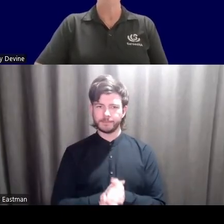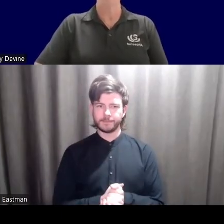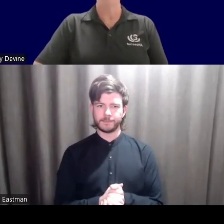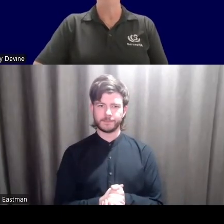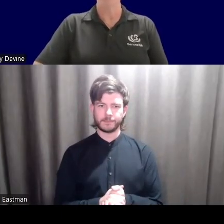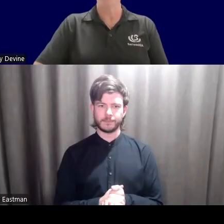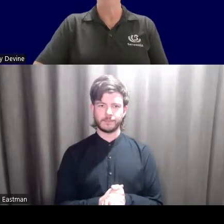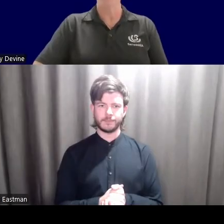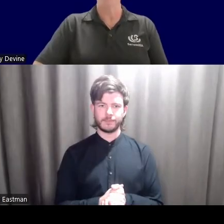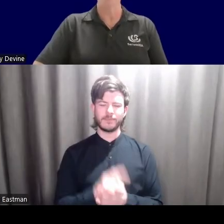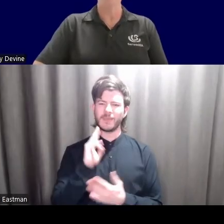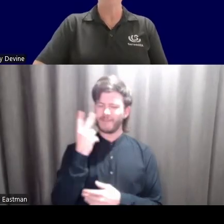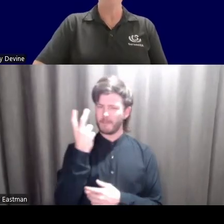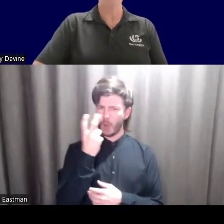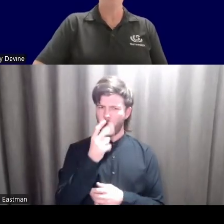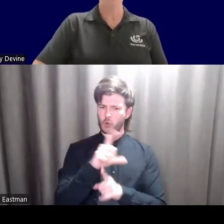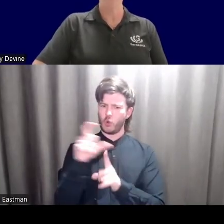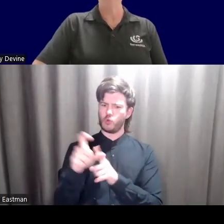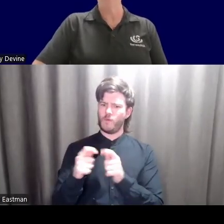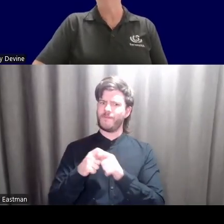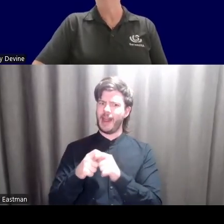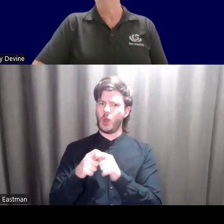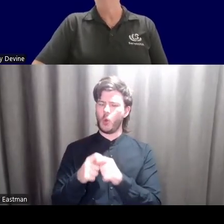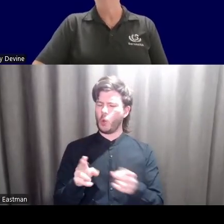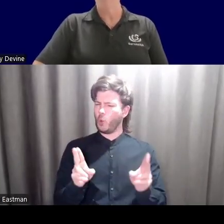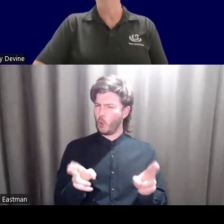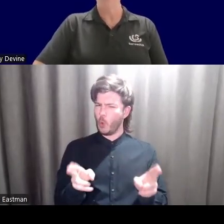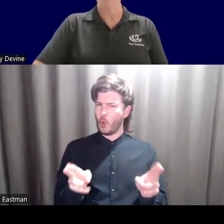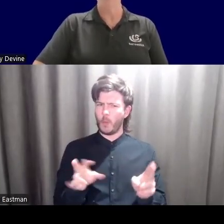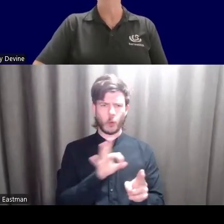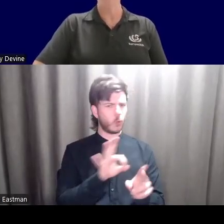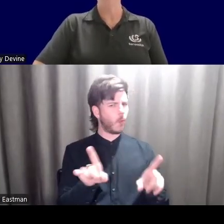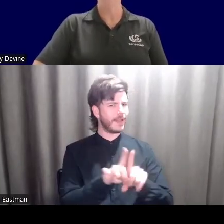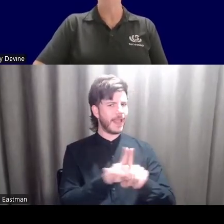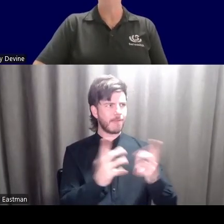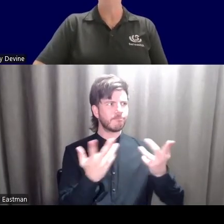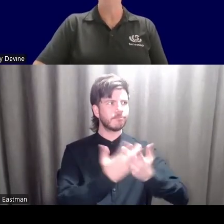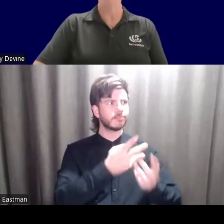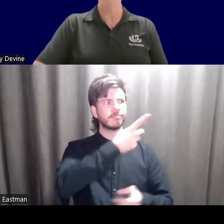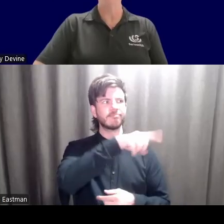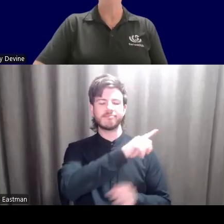values often challenge standard organisational approaches to a client or staff engagement and